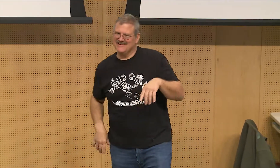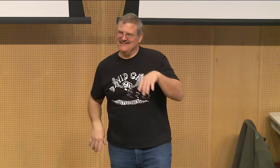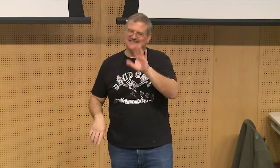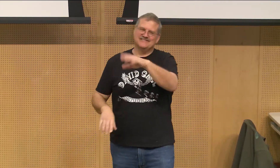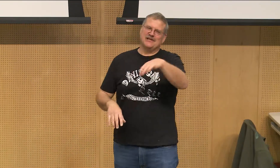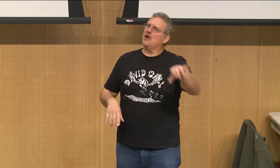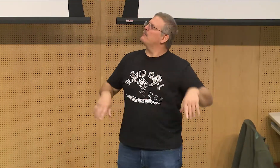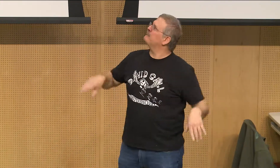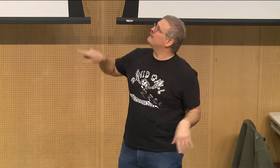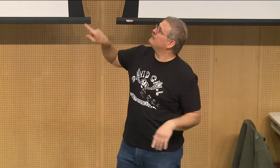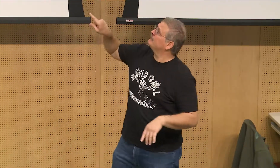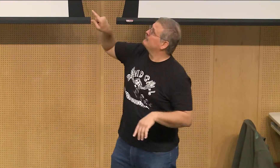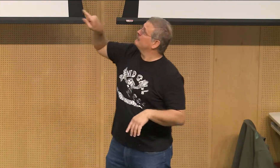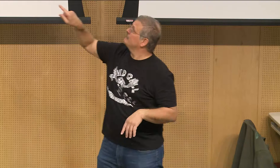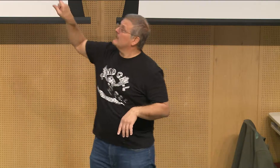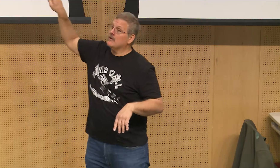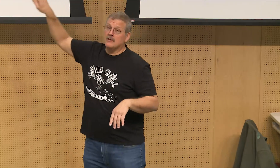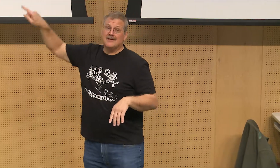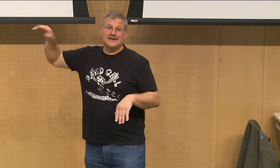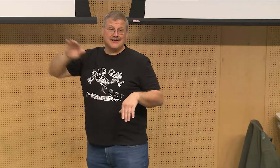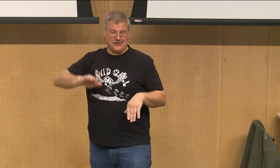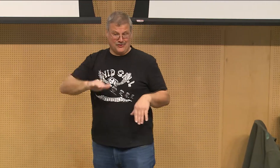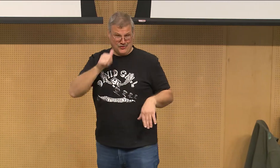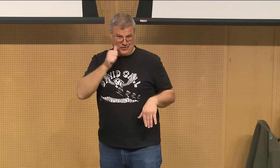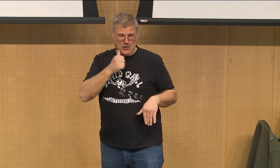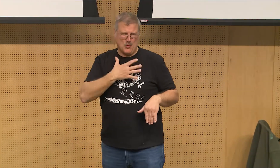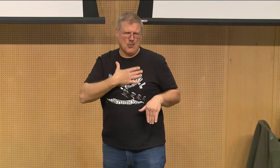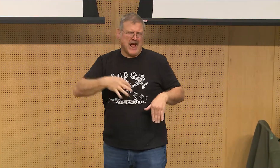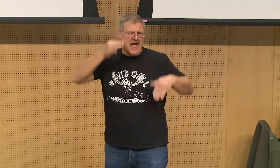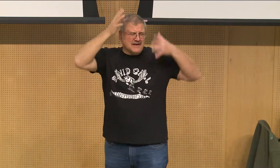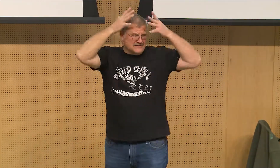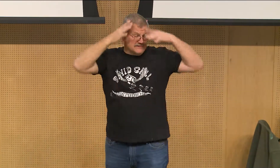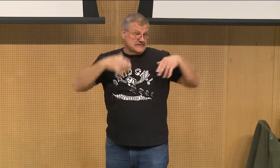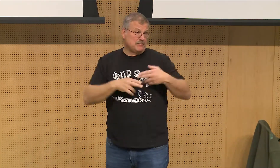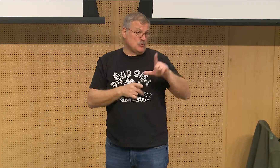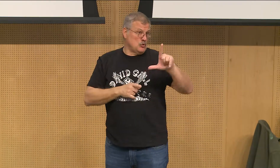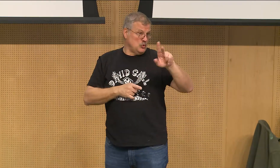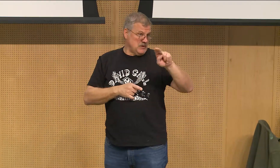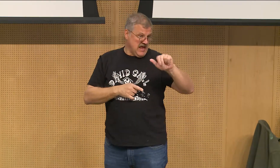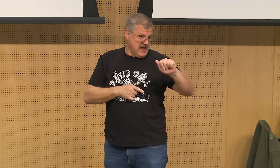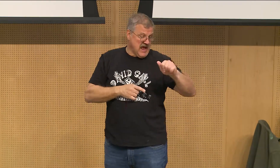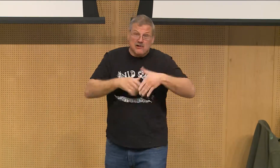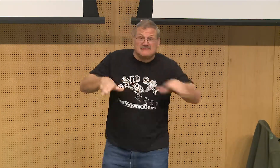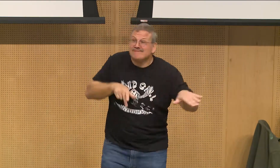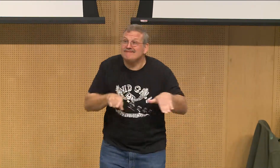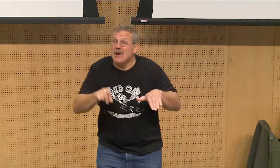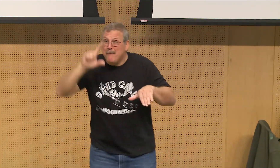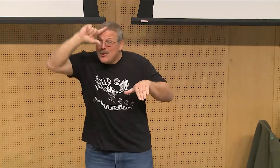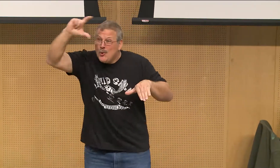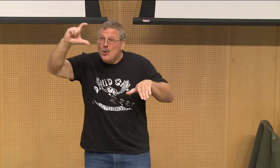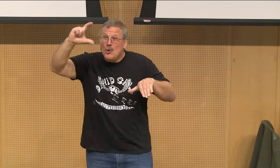to Patti Durr for naming this one for me, so it's a girl. She's got long, flowing hair.